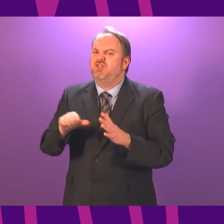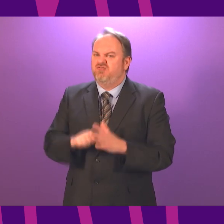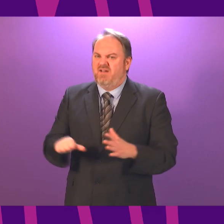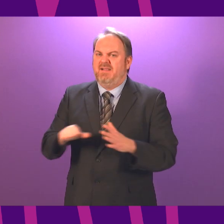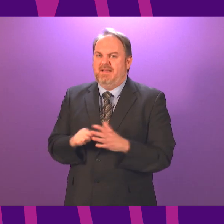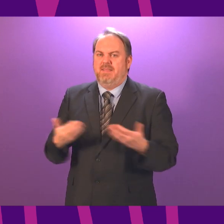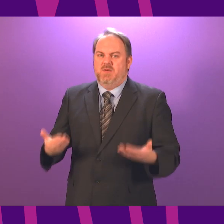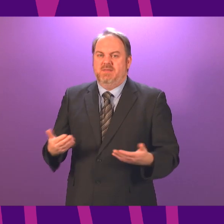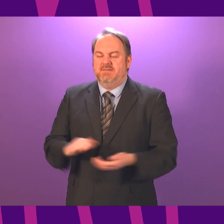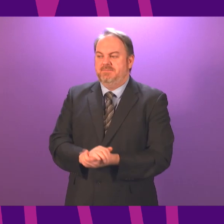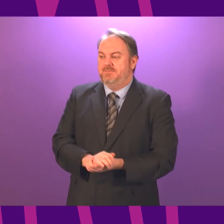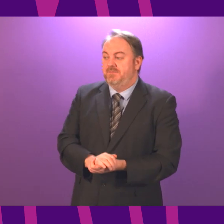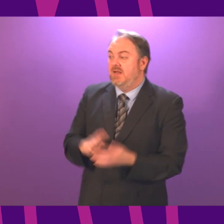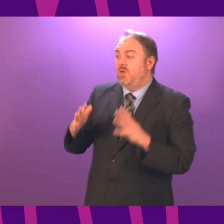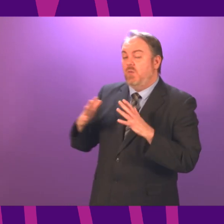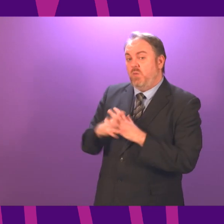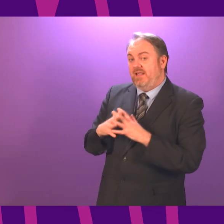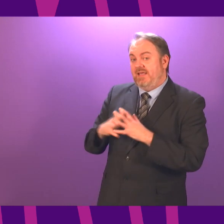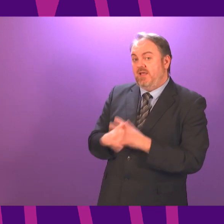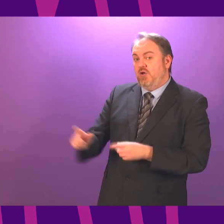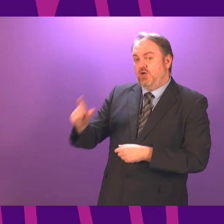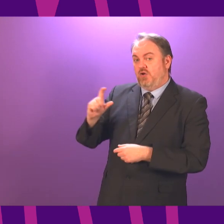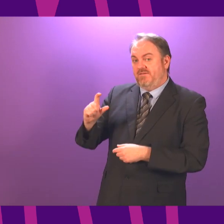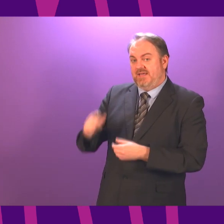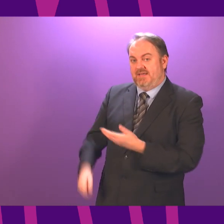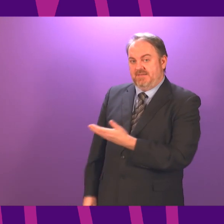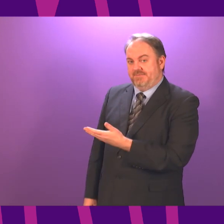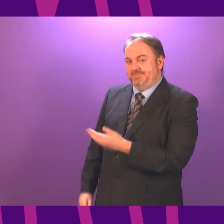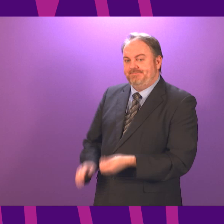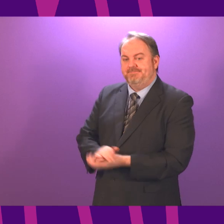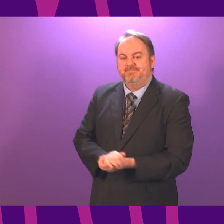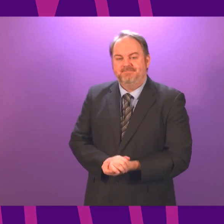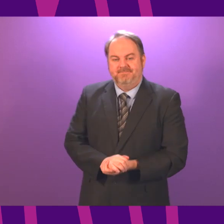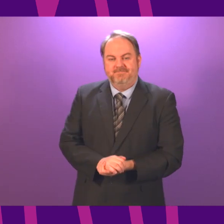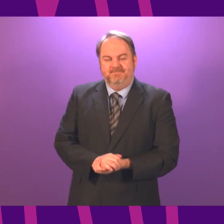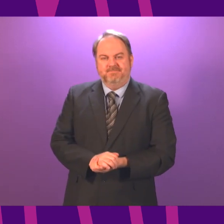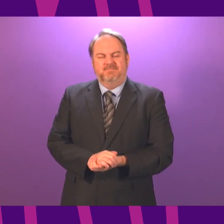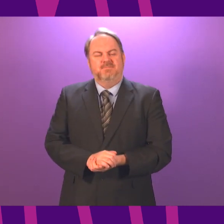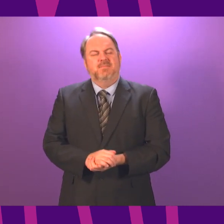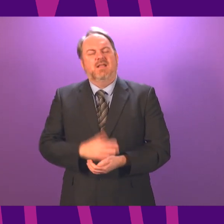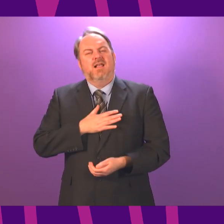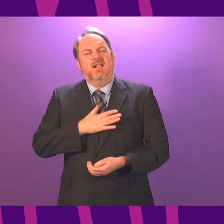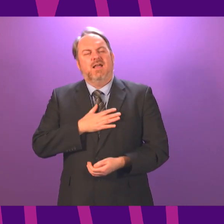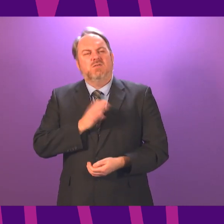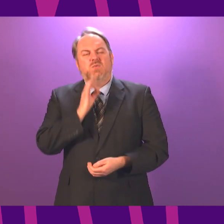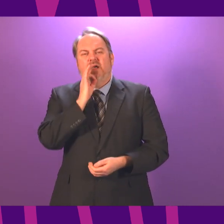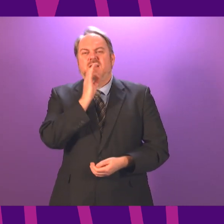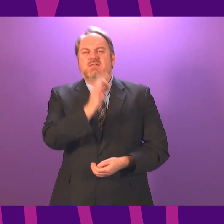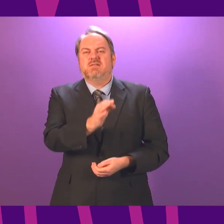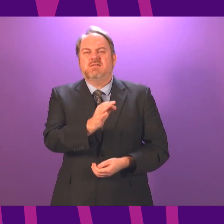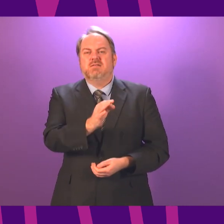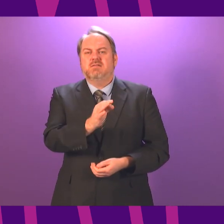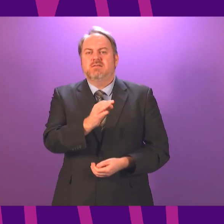Will the First Minister say whether there has been a drop-off